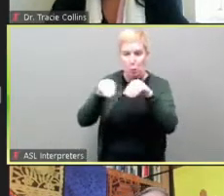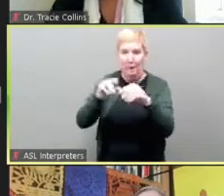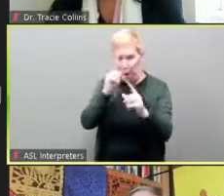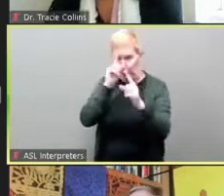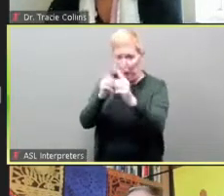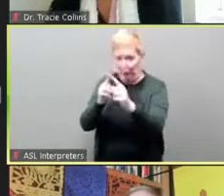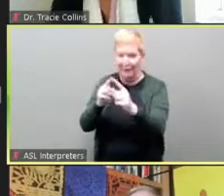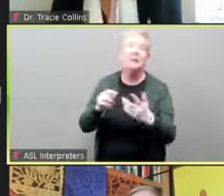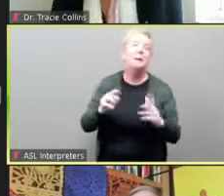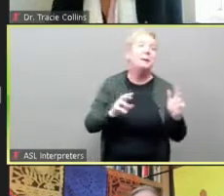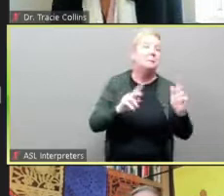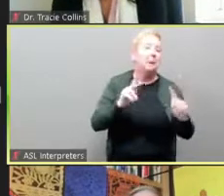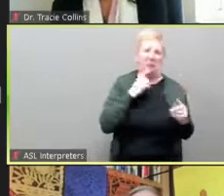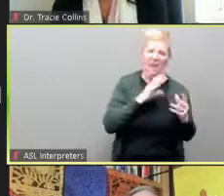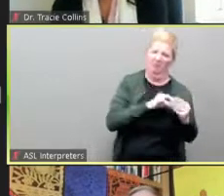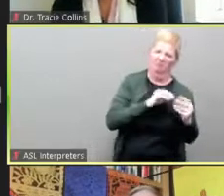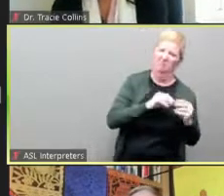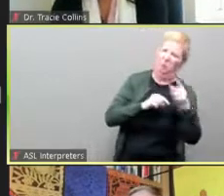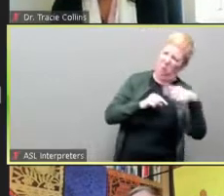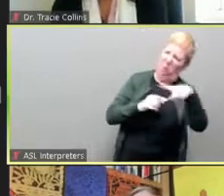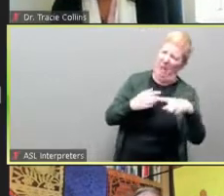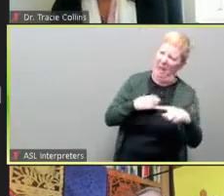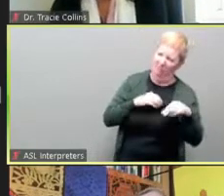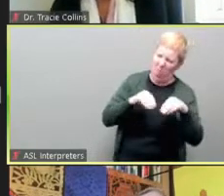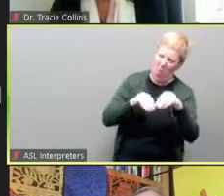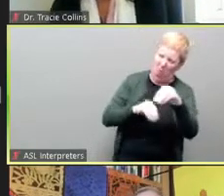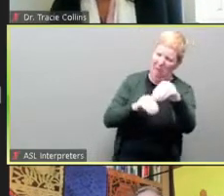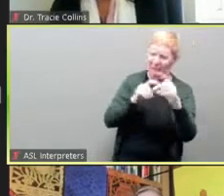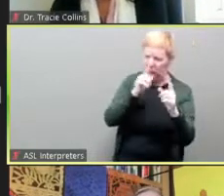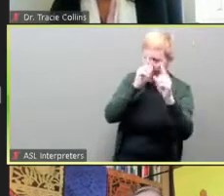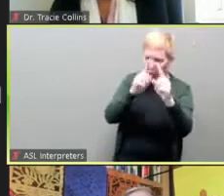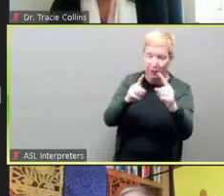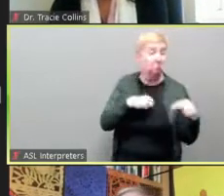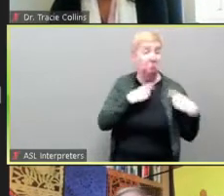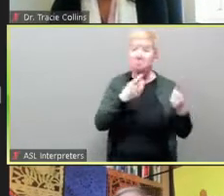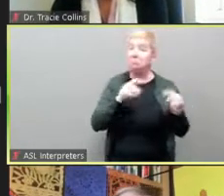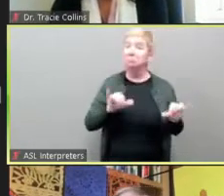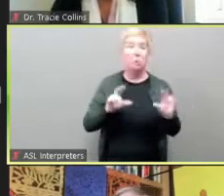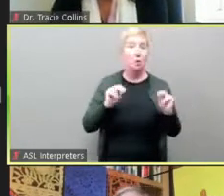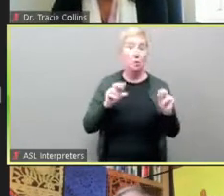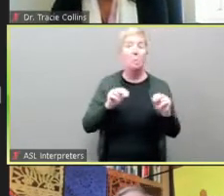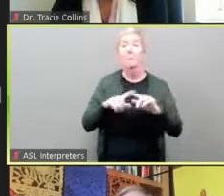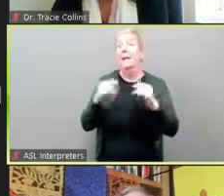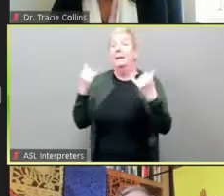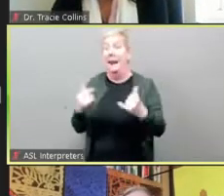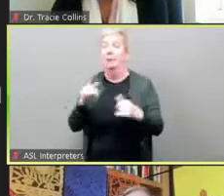actually a real intentional moving target to move us all along to get vaccinated. Next slide please.